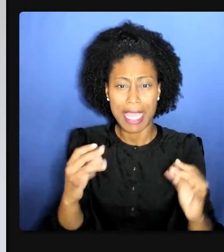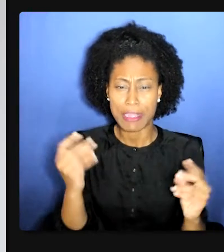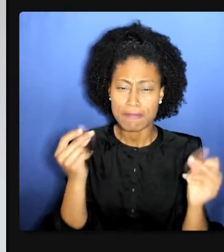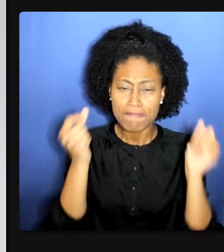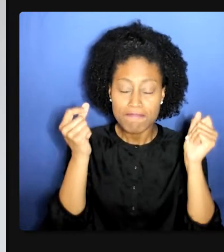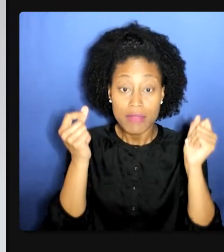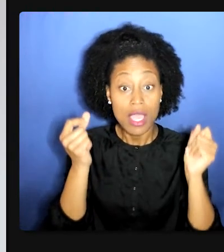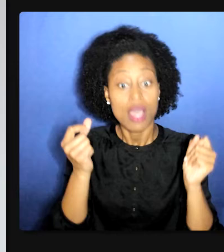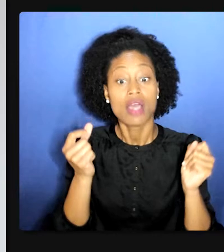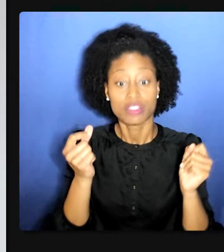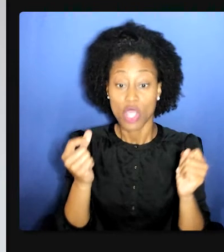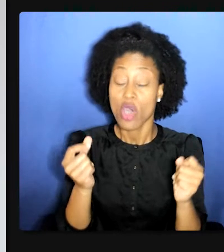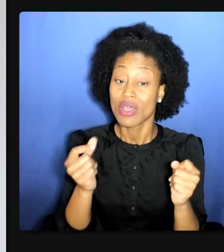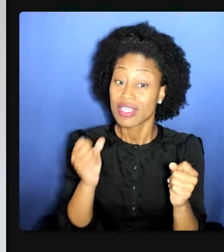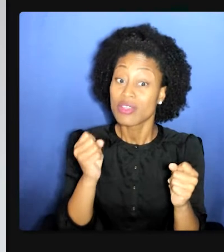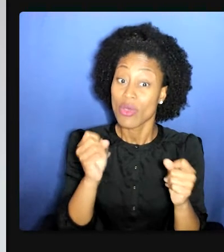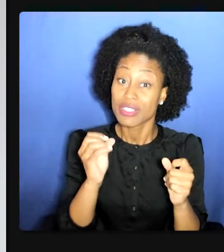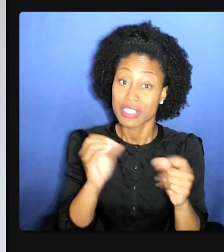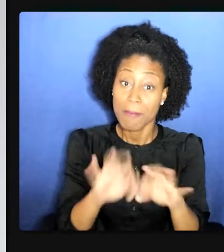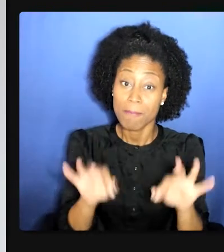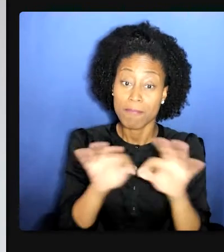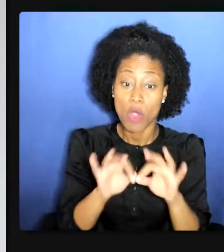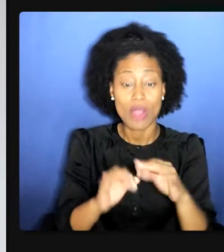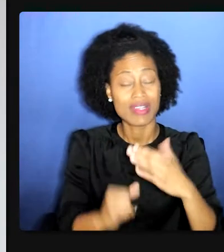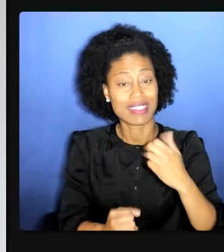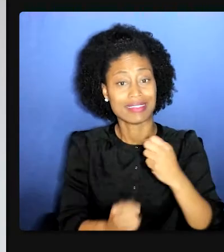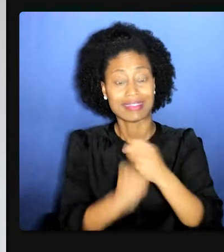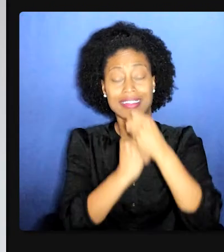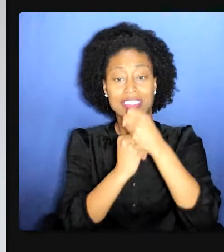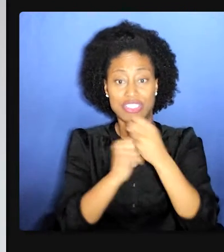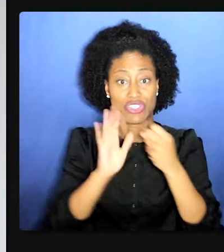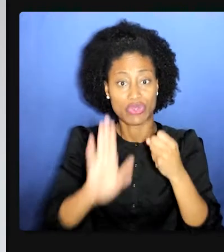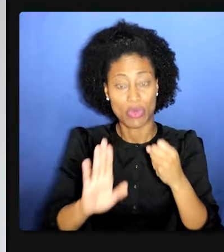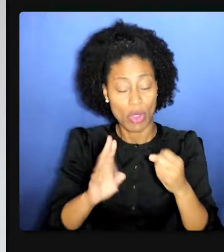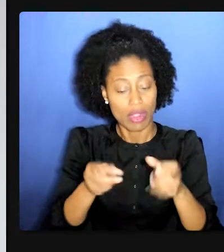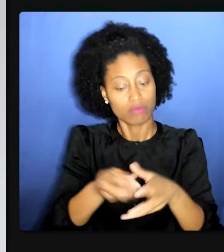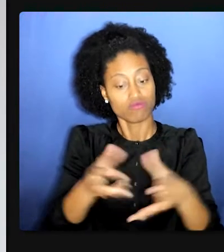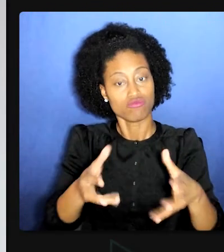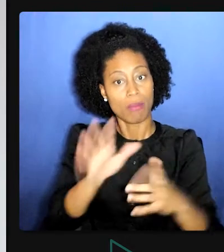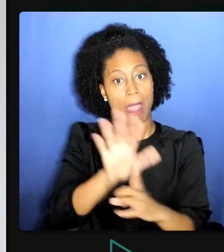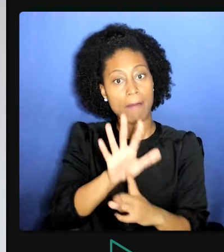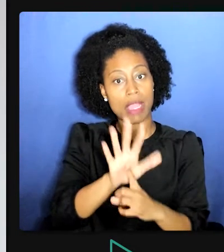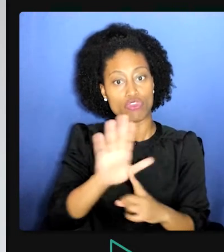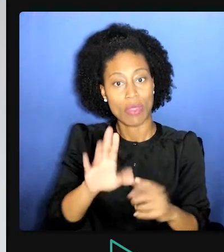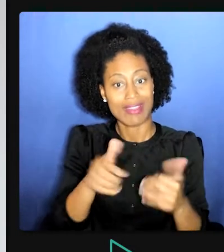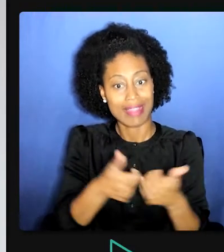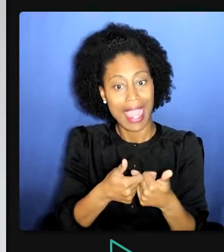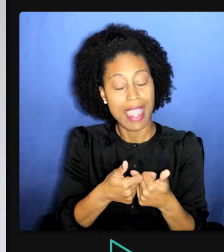but so is the sustained growth curve over the long run. For this, you need to be player centric